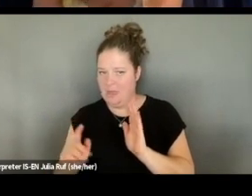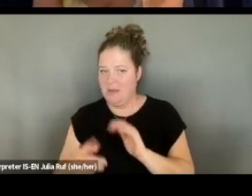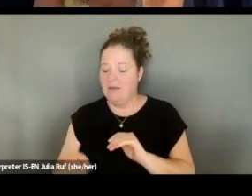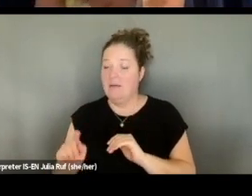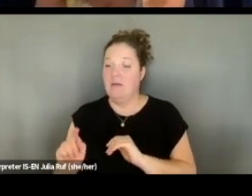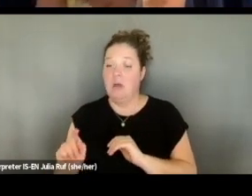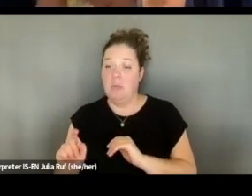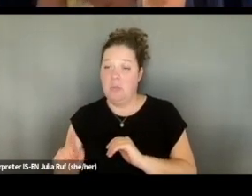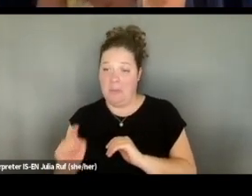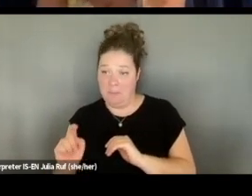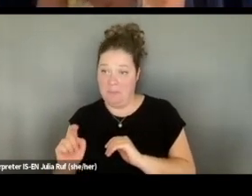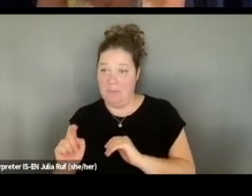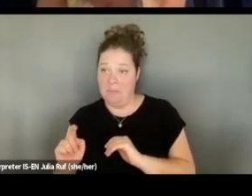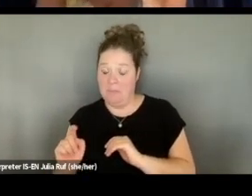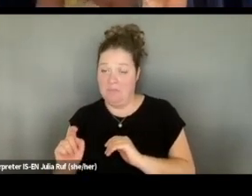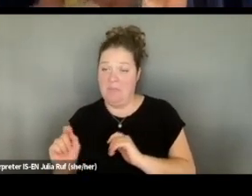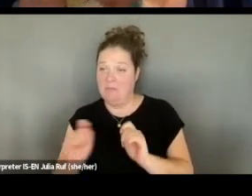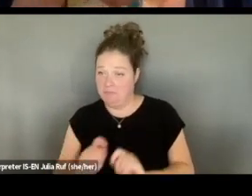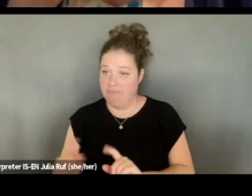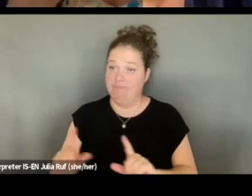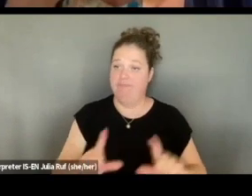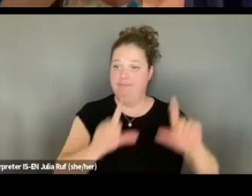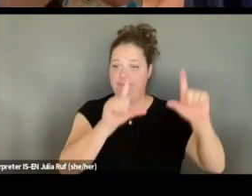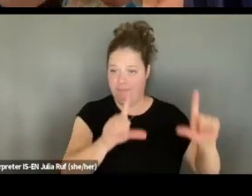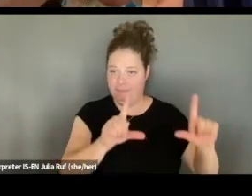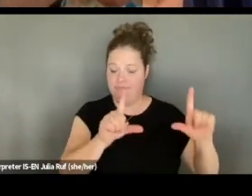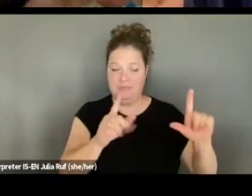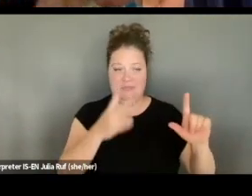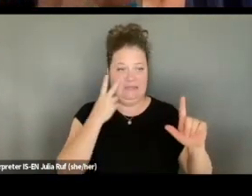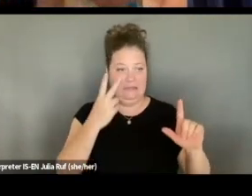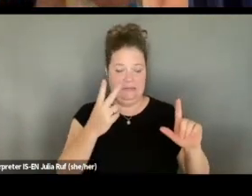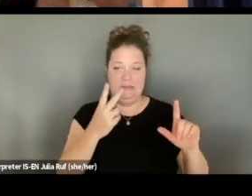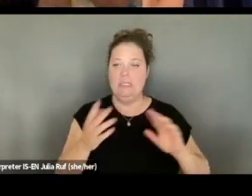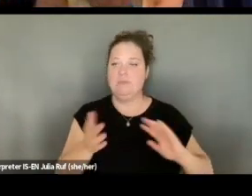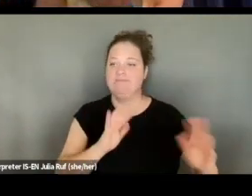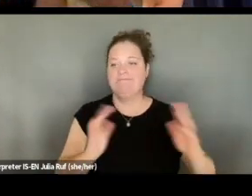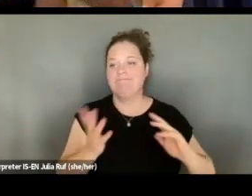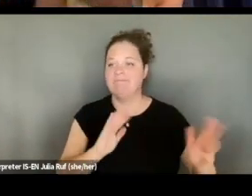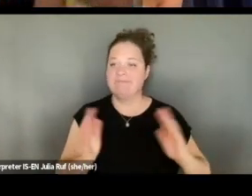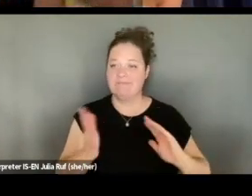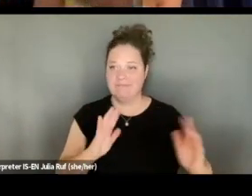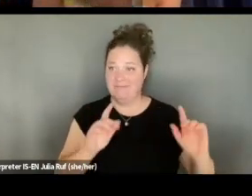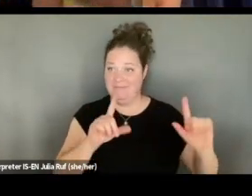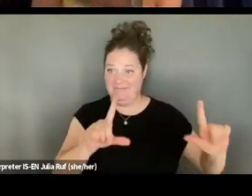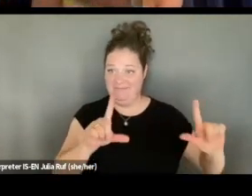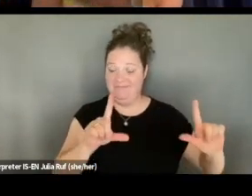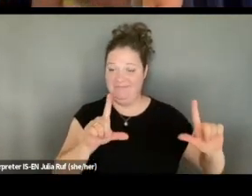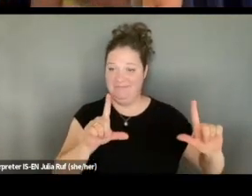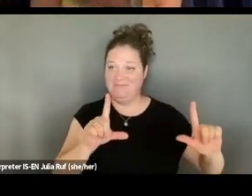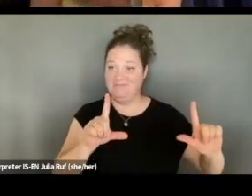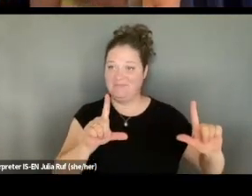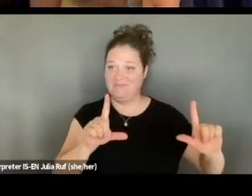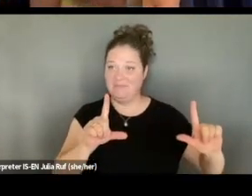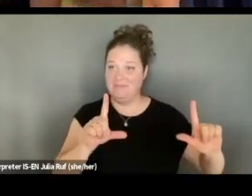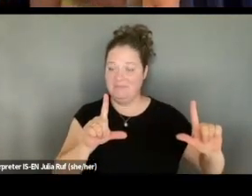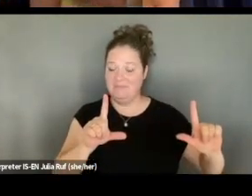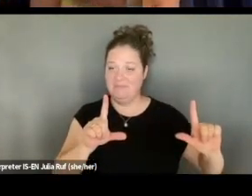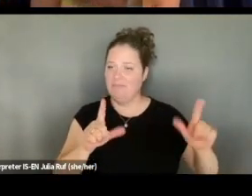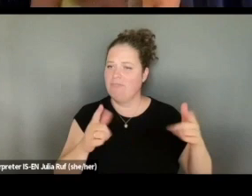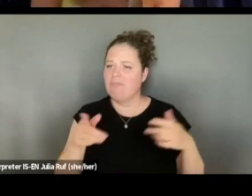globe, the sign language interpretation icon in Zoom, and then you will have the opportunity to see the sign language in a separate